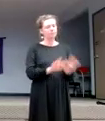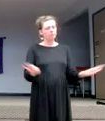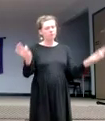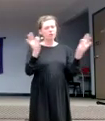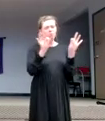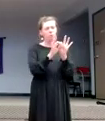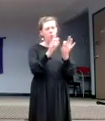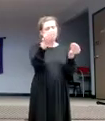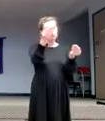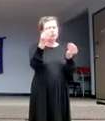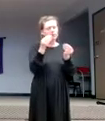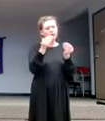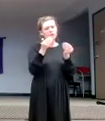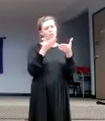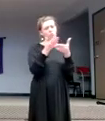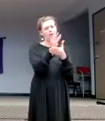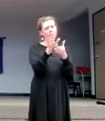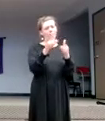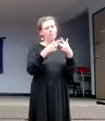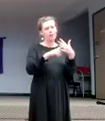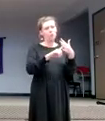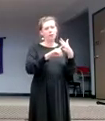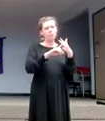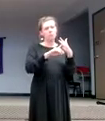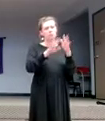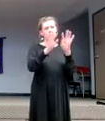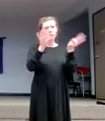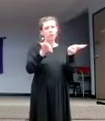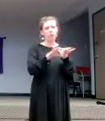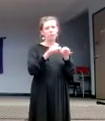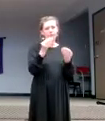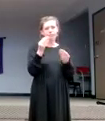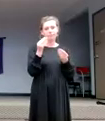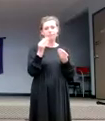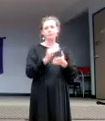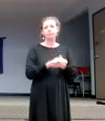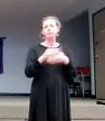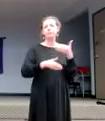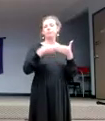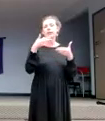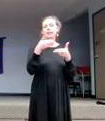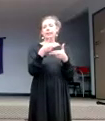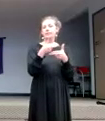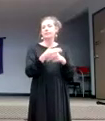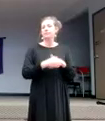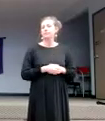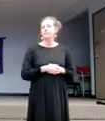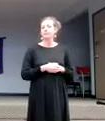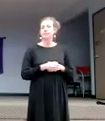important that we receive that right of entry form. Next slide, please.